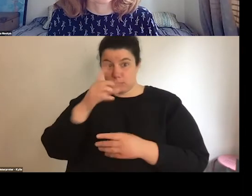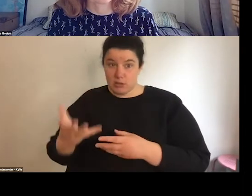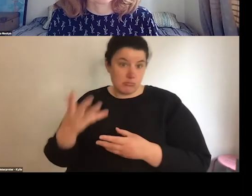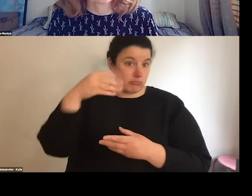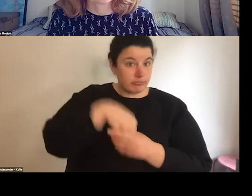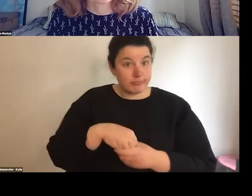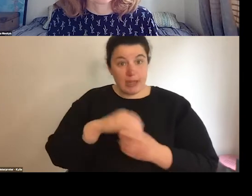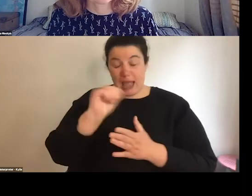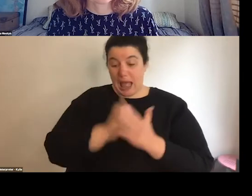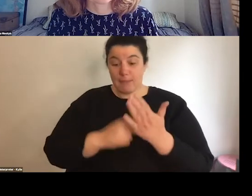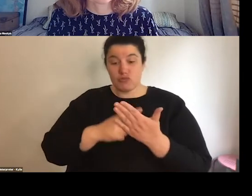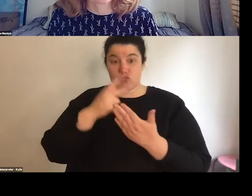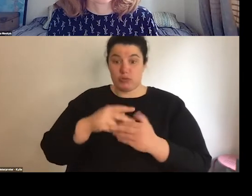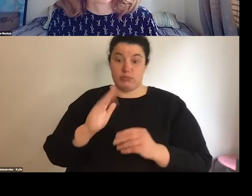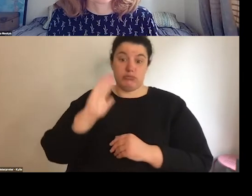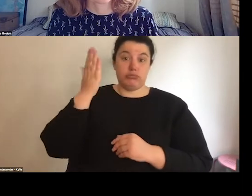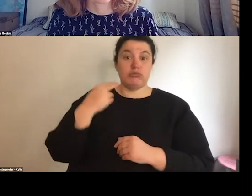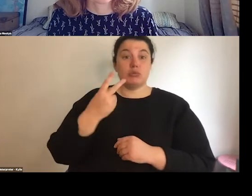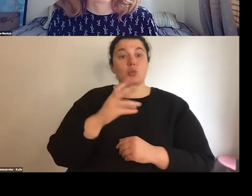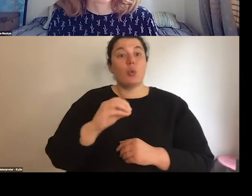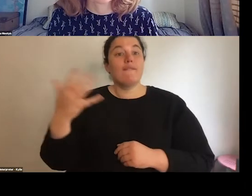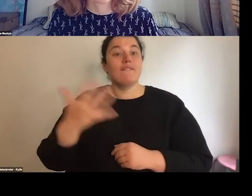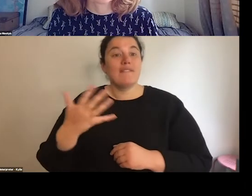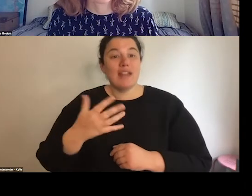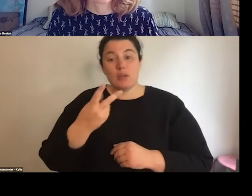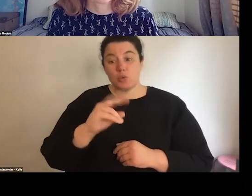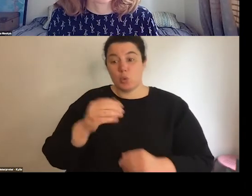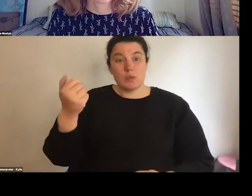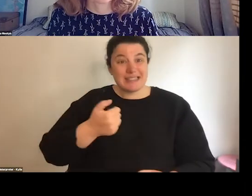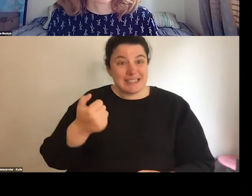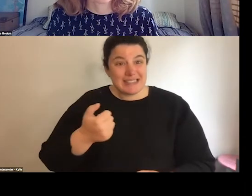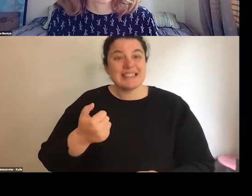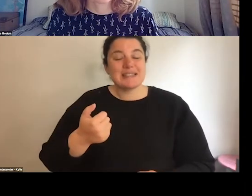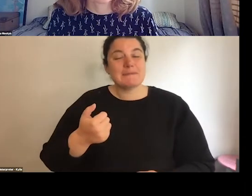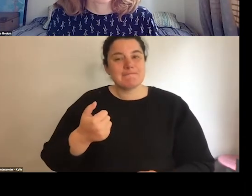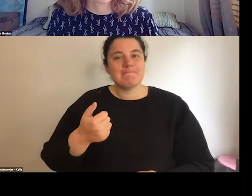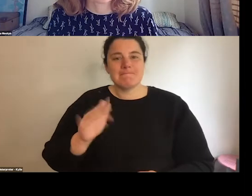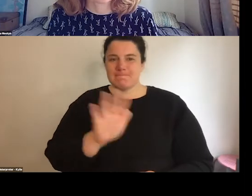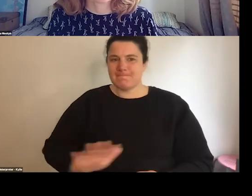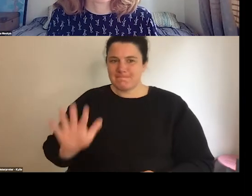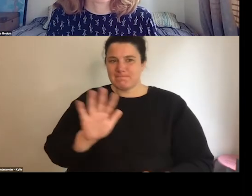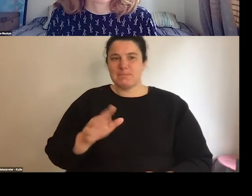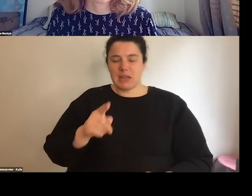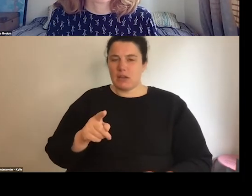back in 2015, 2016, are having benefits and continuing to have benefits out